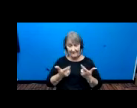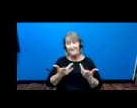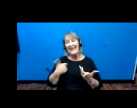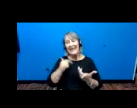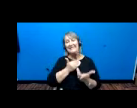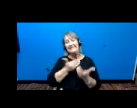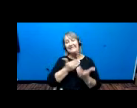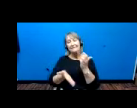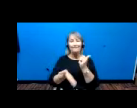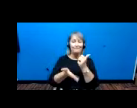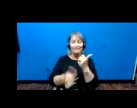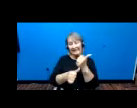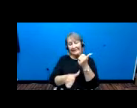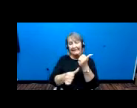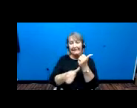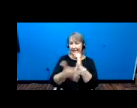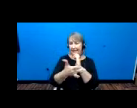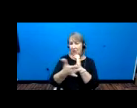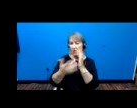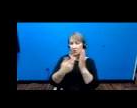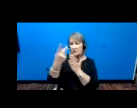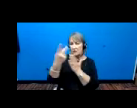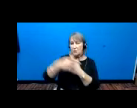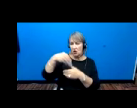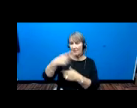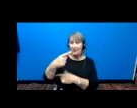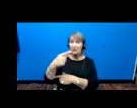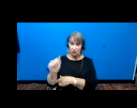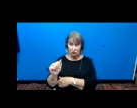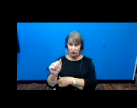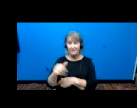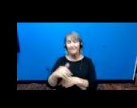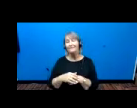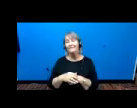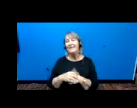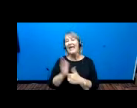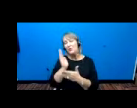And as you know, we are all under the Center for Inclusive Design and Innovation here at Georgia Tech.